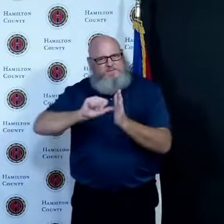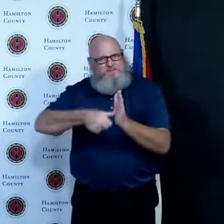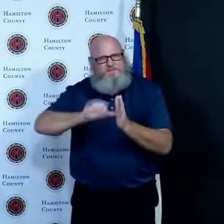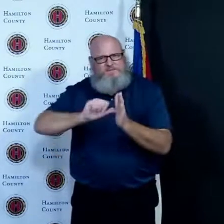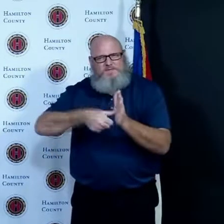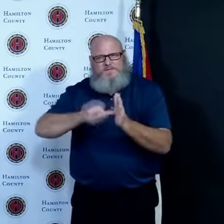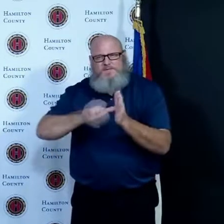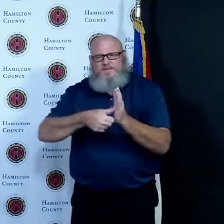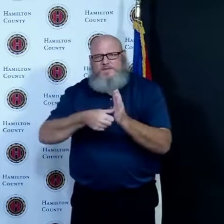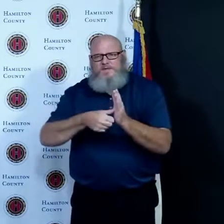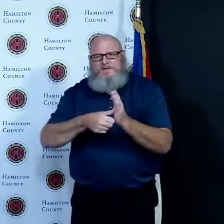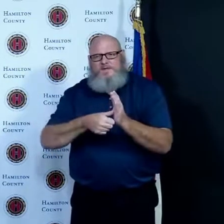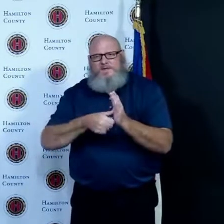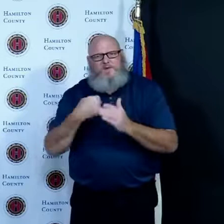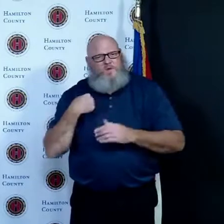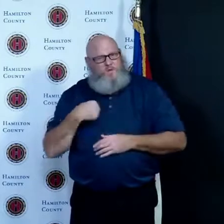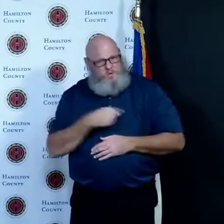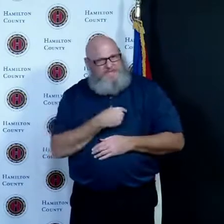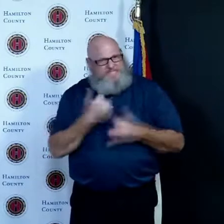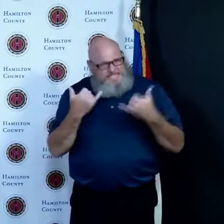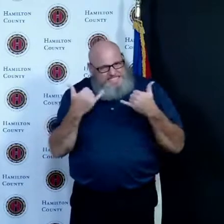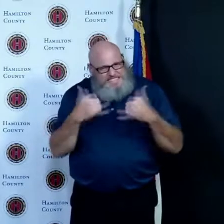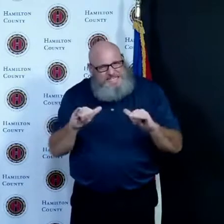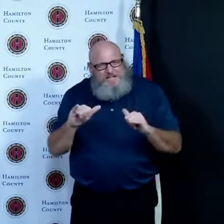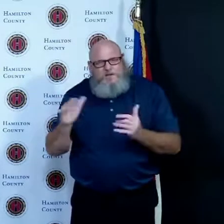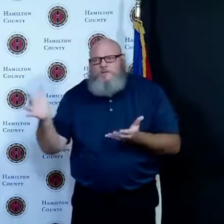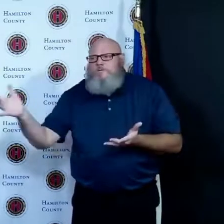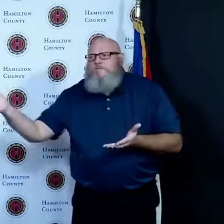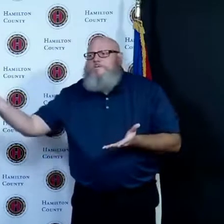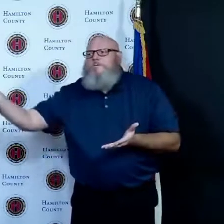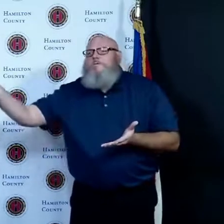I think that as I mentioned earlier in this week in an interview with Channel 5